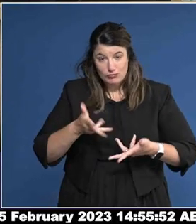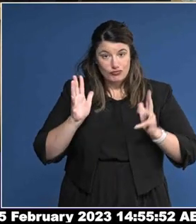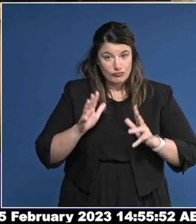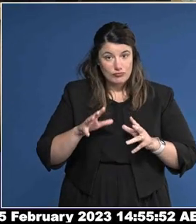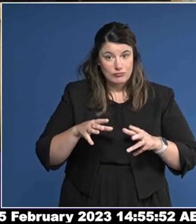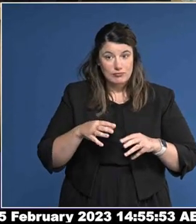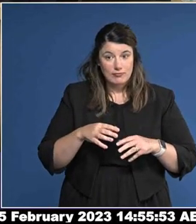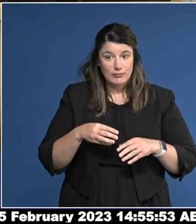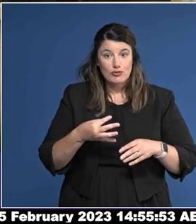their desire.